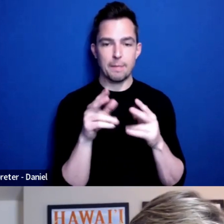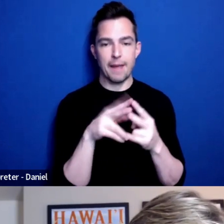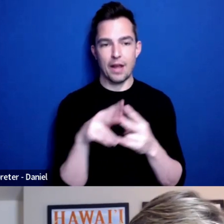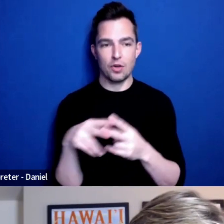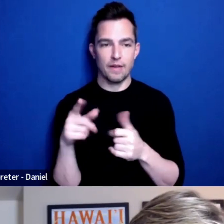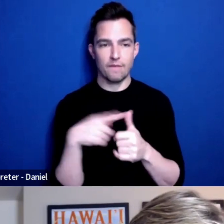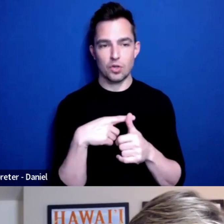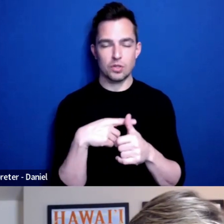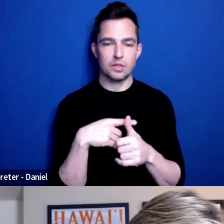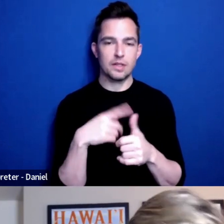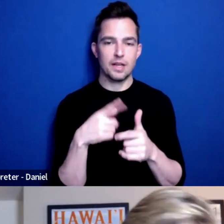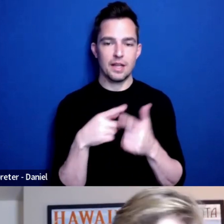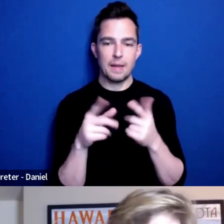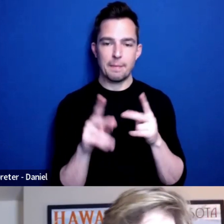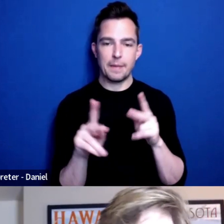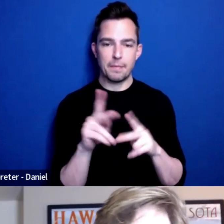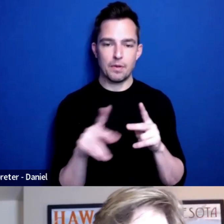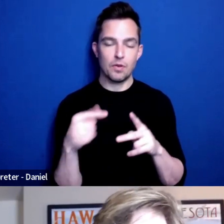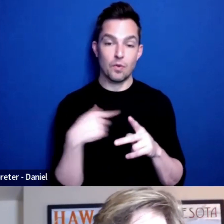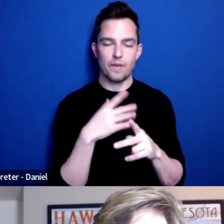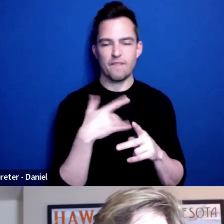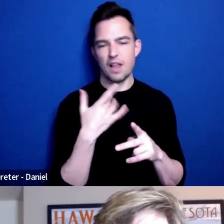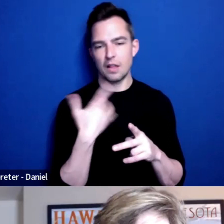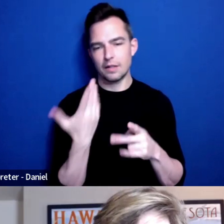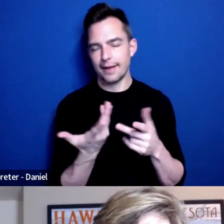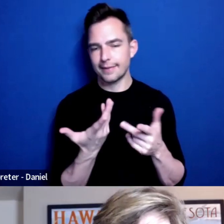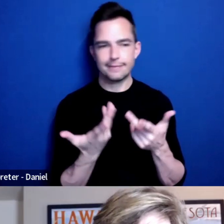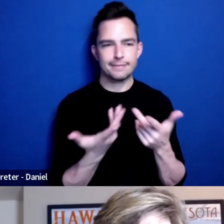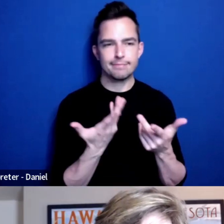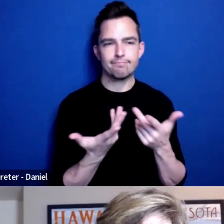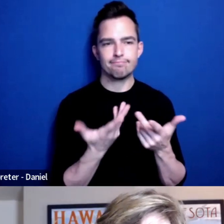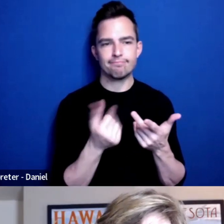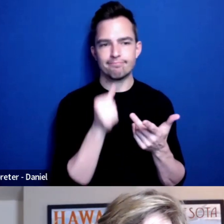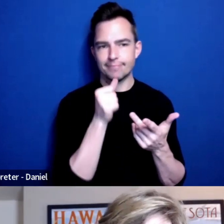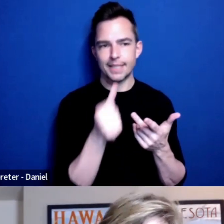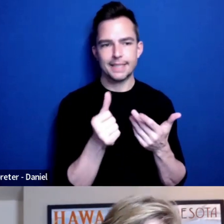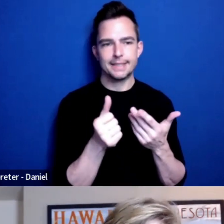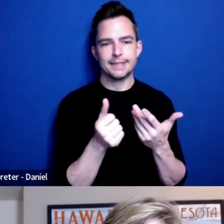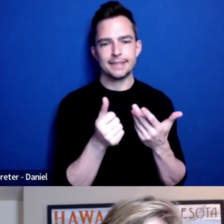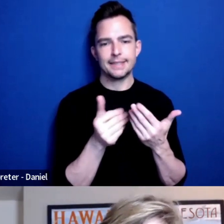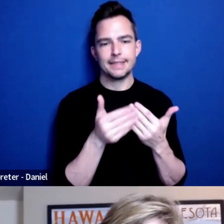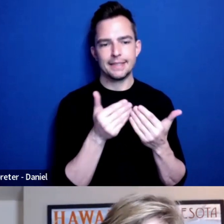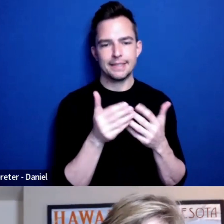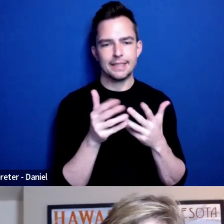because people were we felt a little bit uneasy. We didn't put